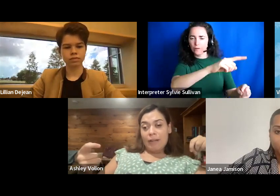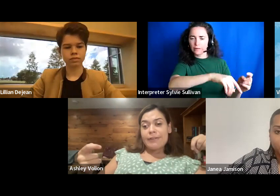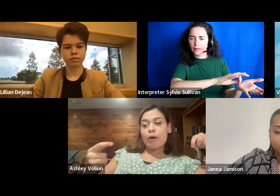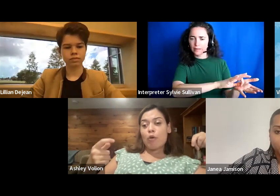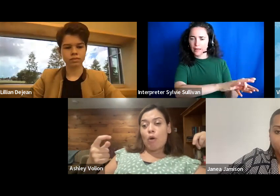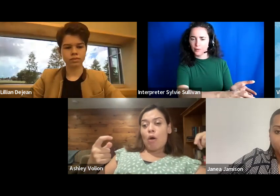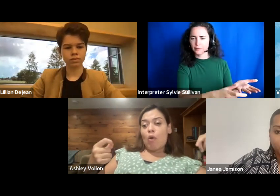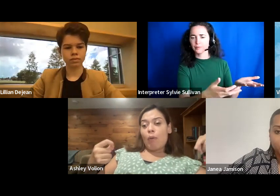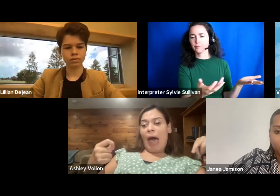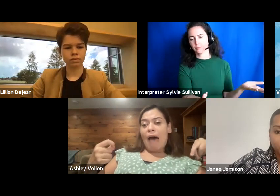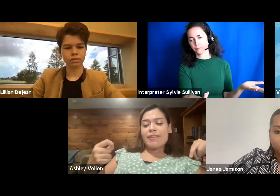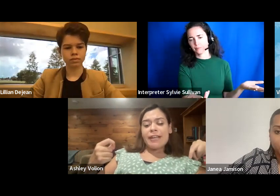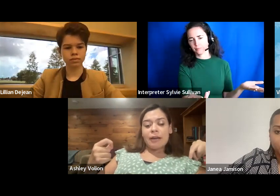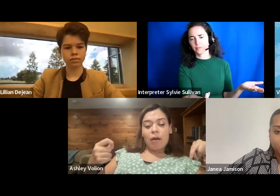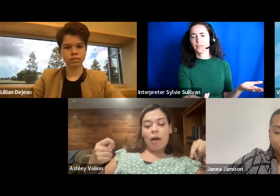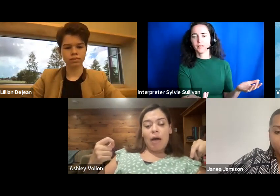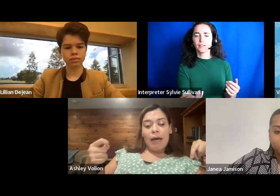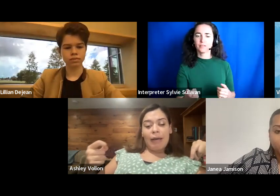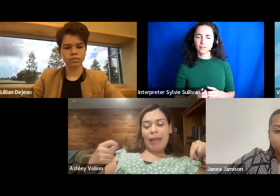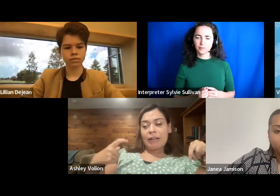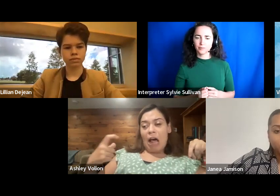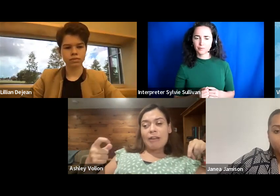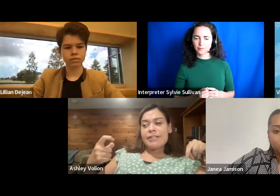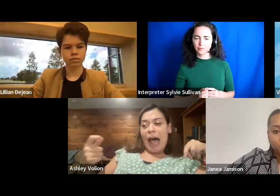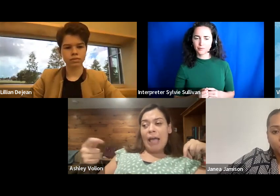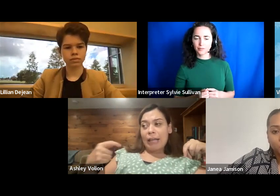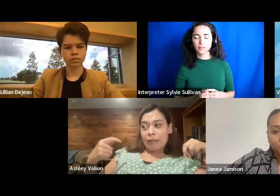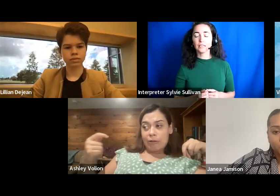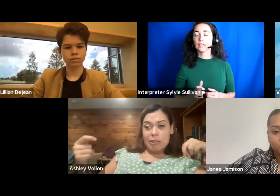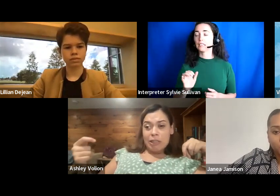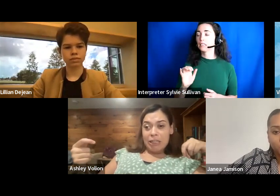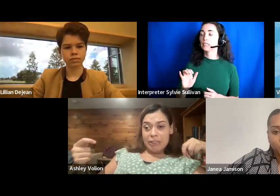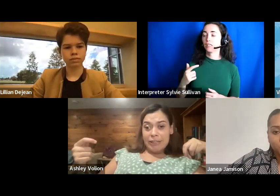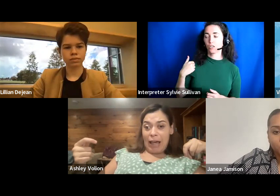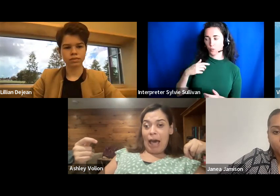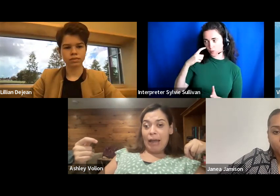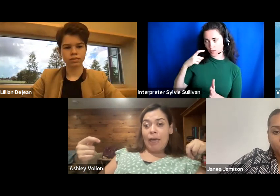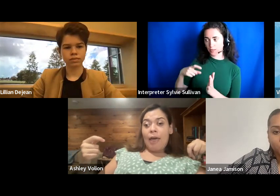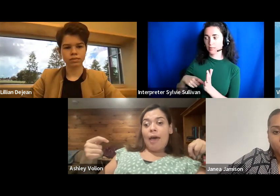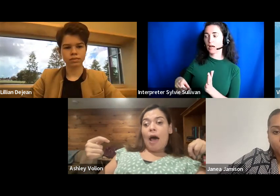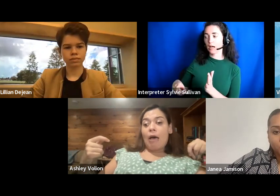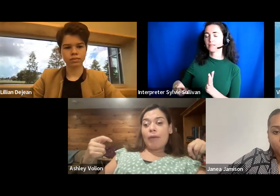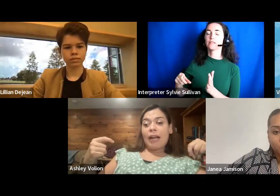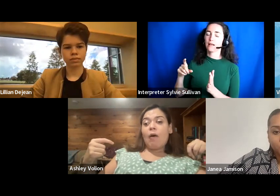So we have sick acknowledge that, and you change this to that.